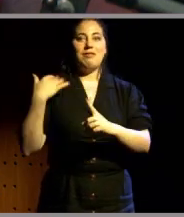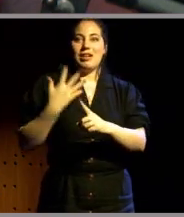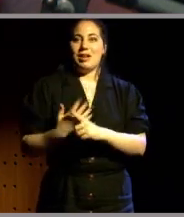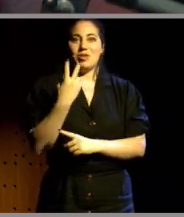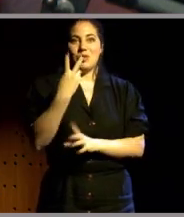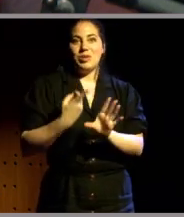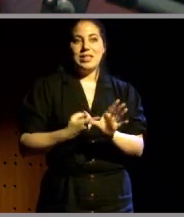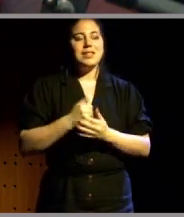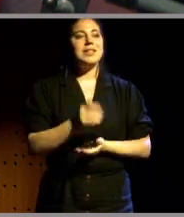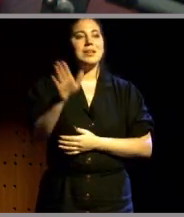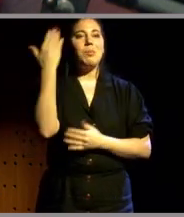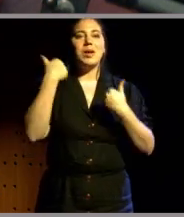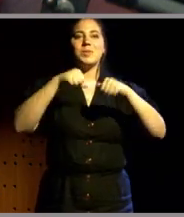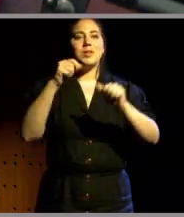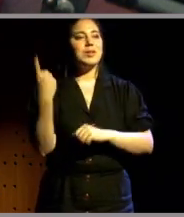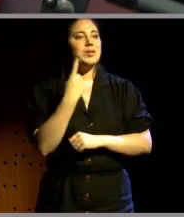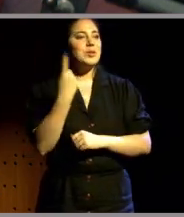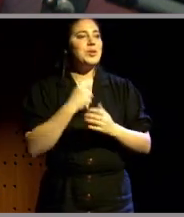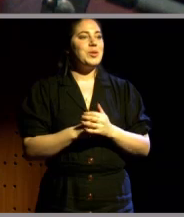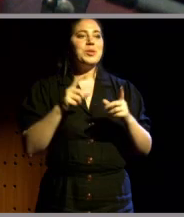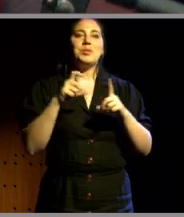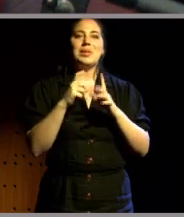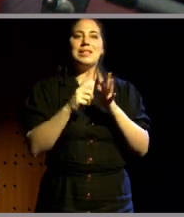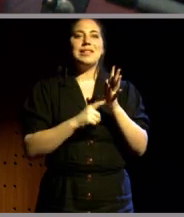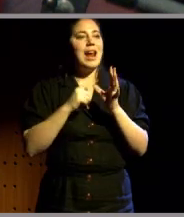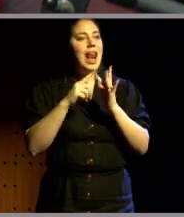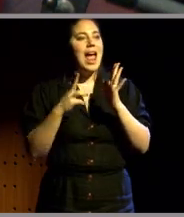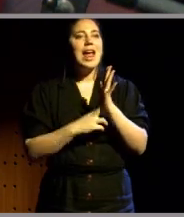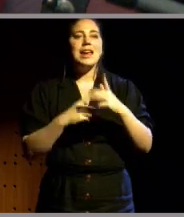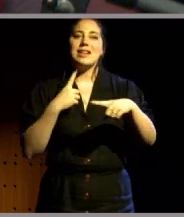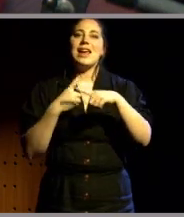Previous recipients have been Deline Briscoe and Dr Peta Clancy.